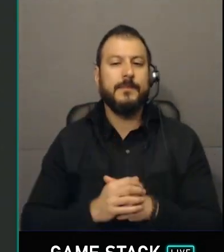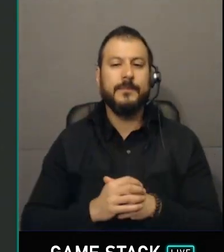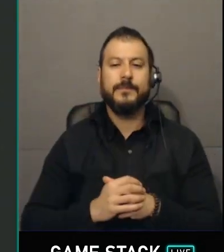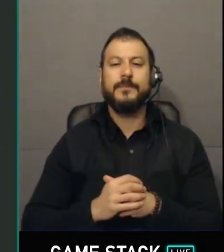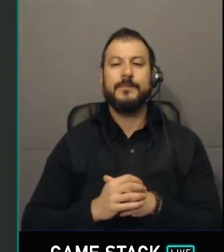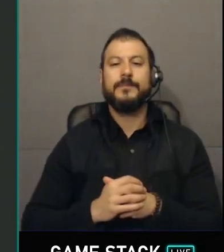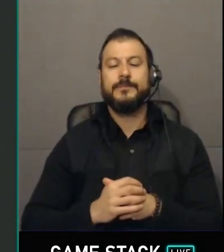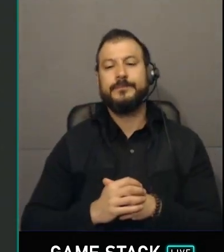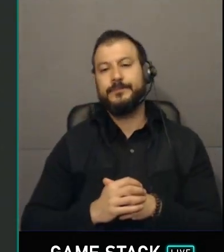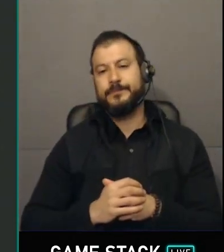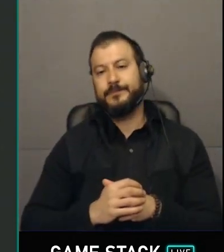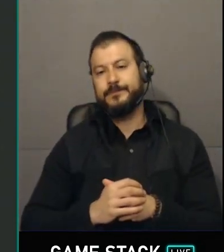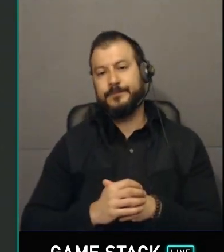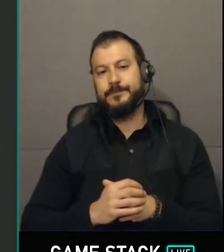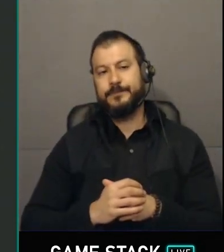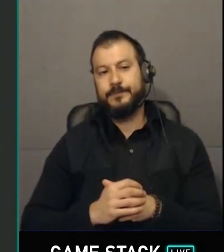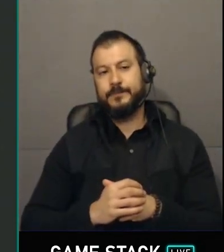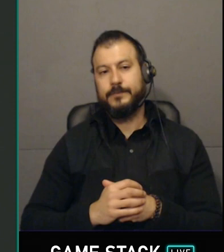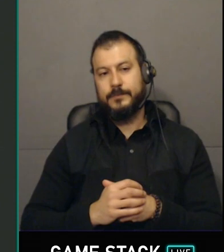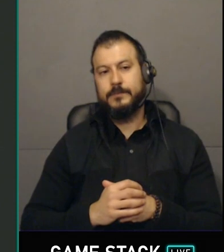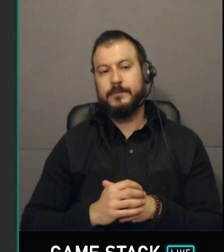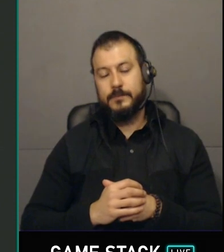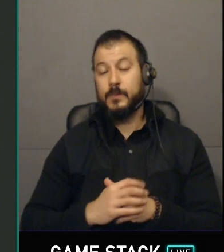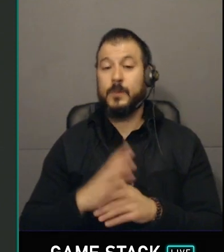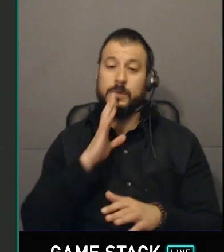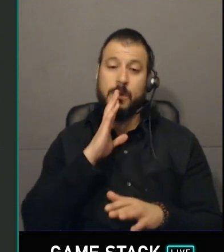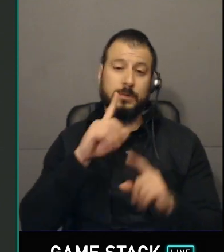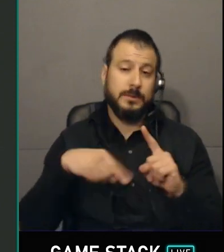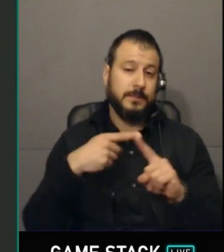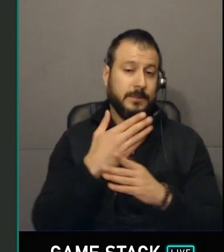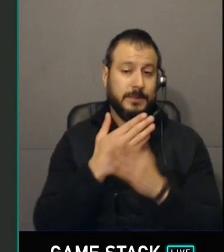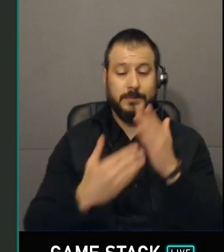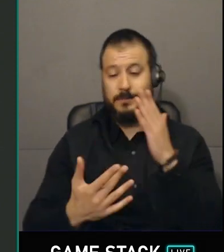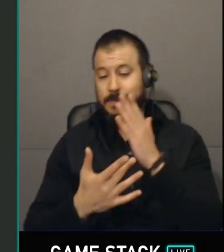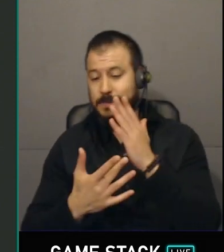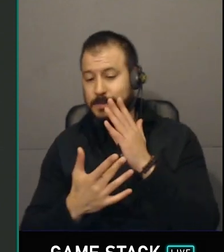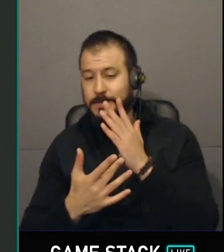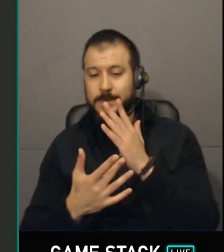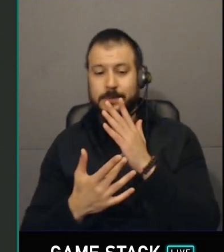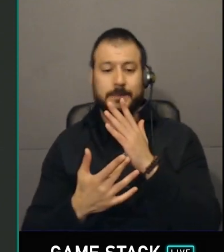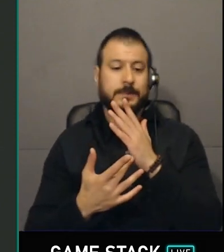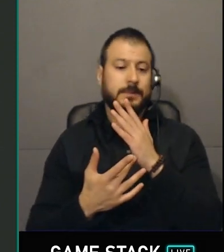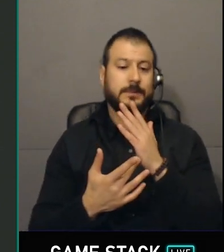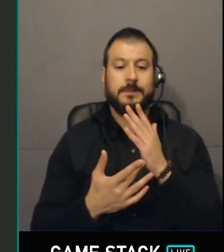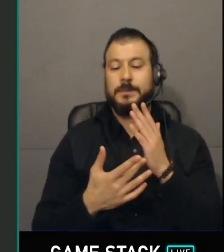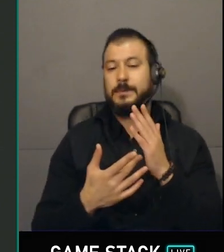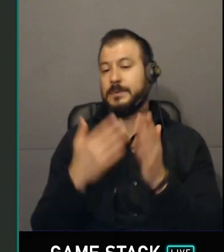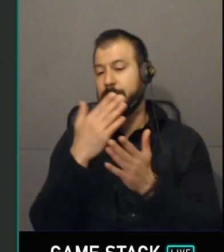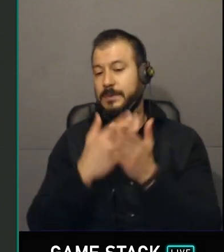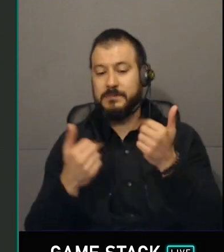We've talked about some of the techniques that some games and projects have used.